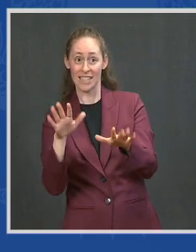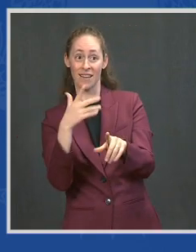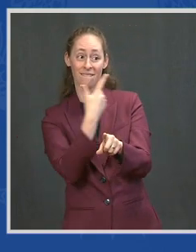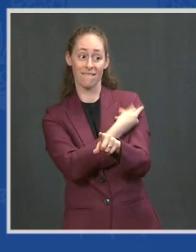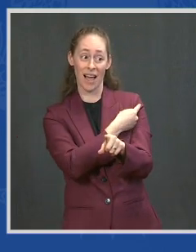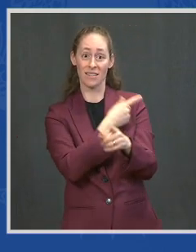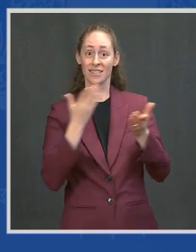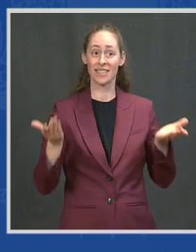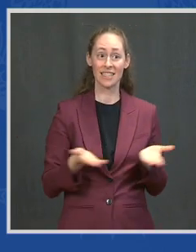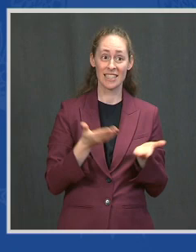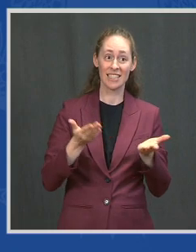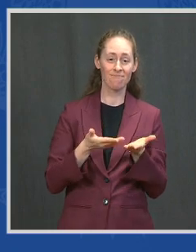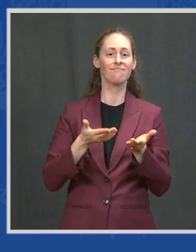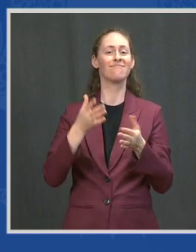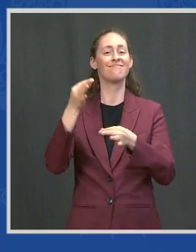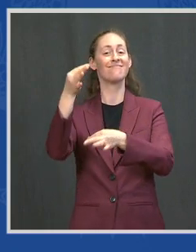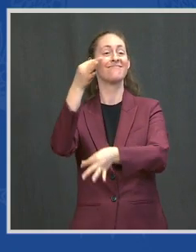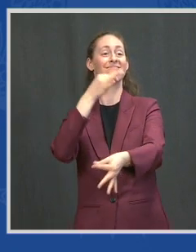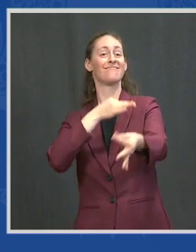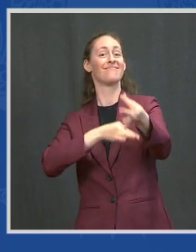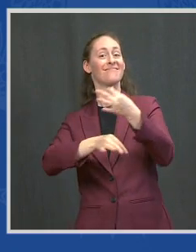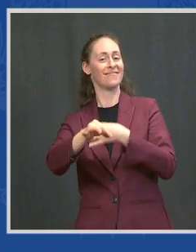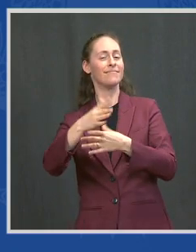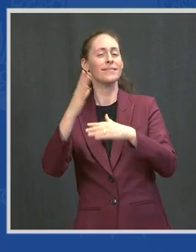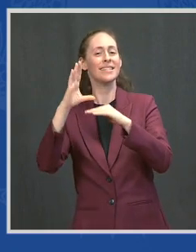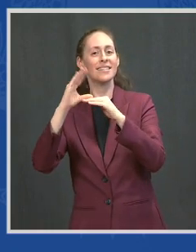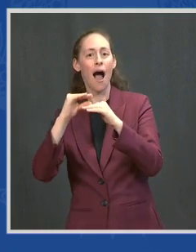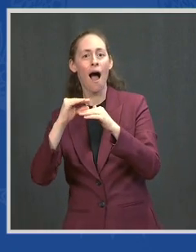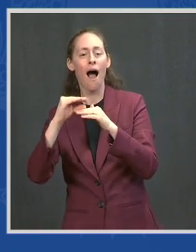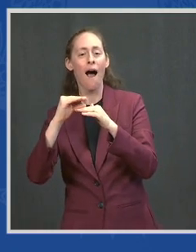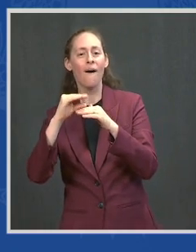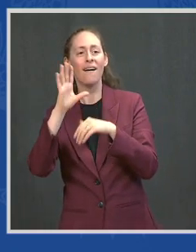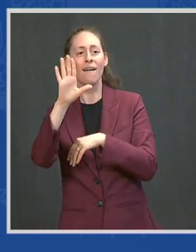And it works both ways. Bring them in to get vaccinated, but when they're in,